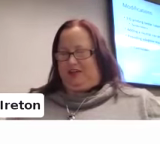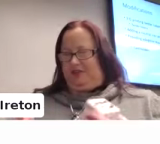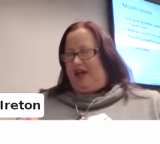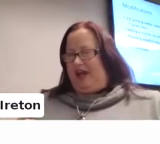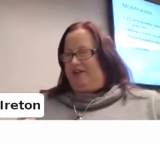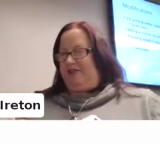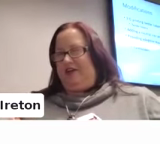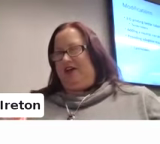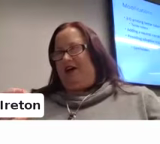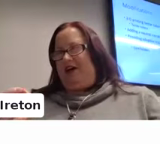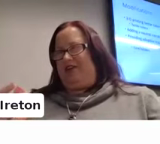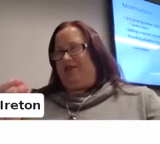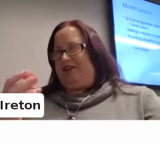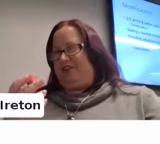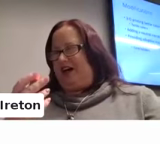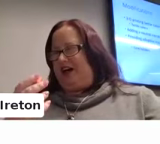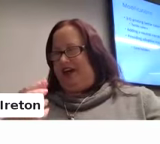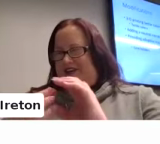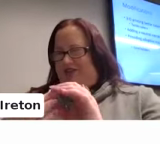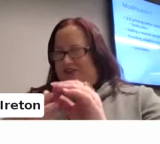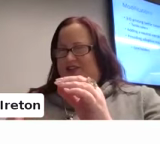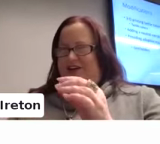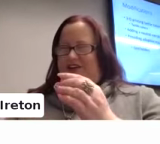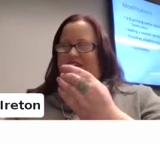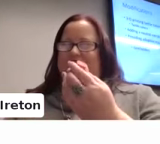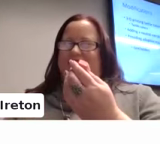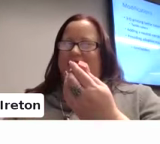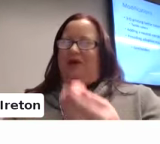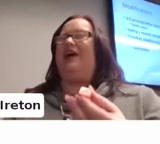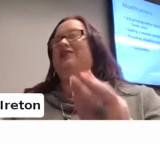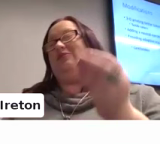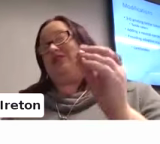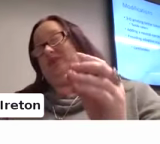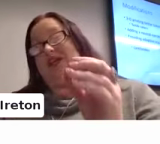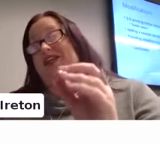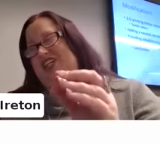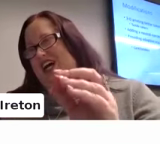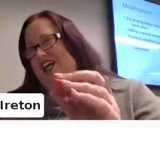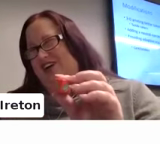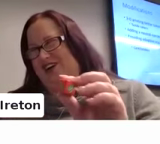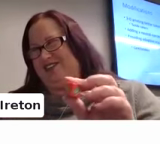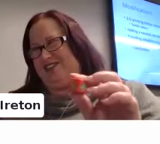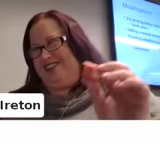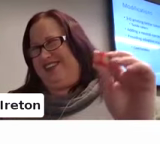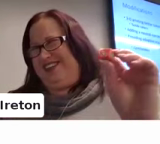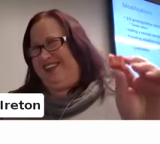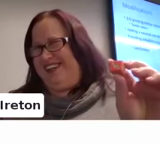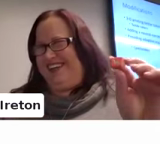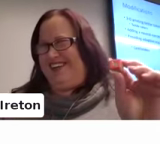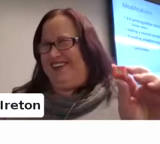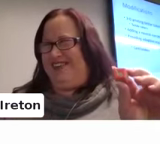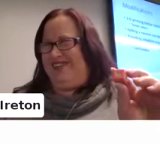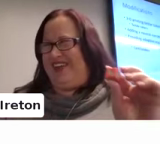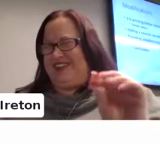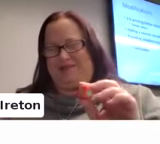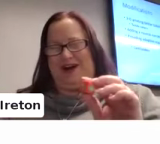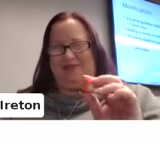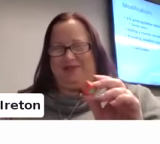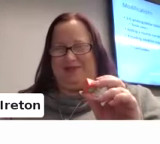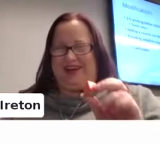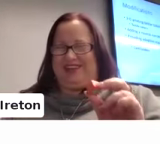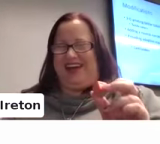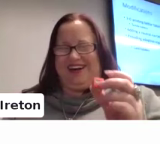But remind me if I don't.